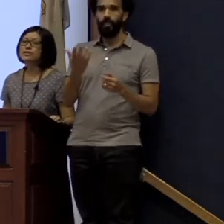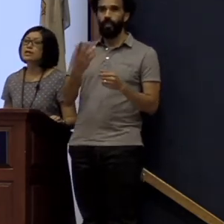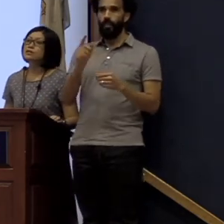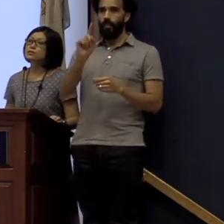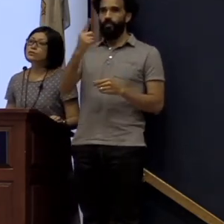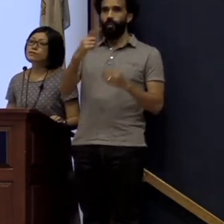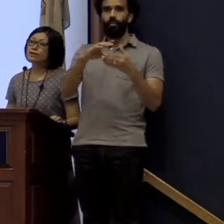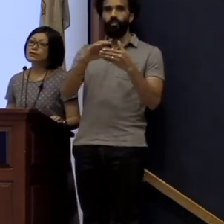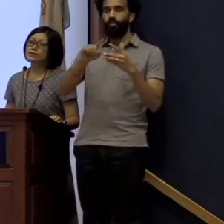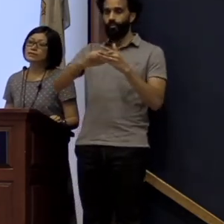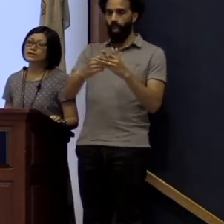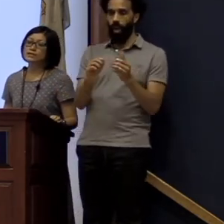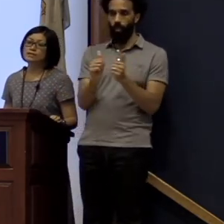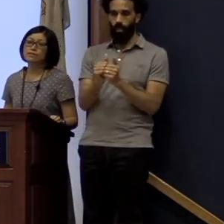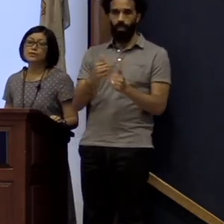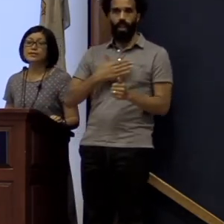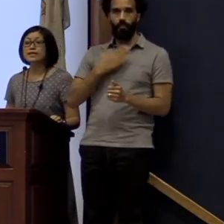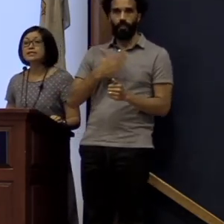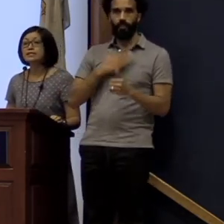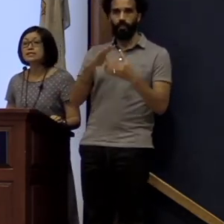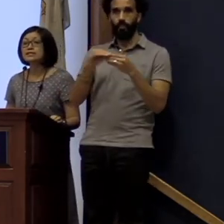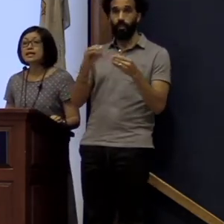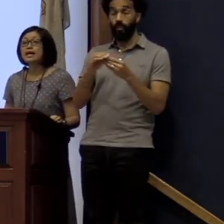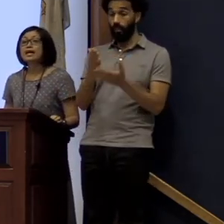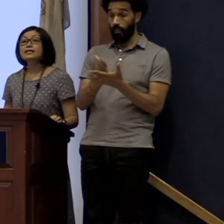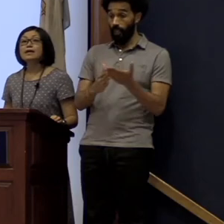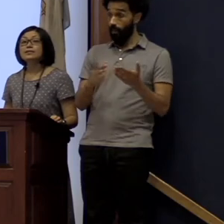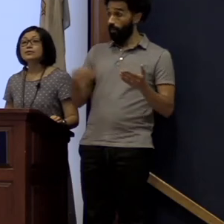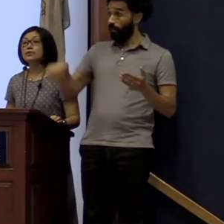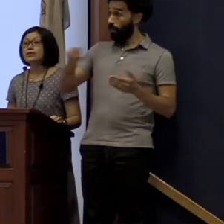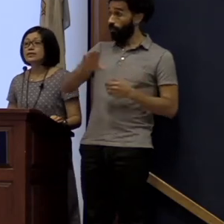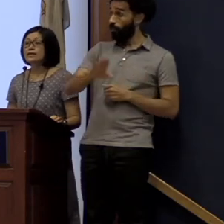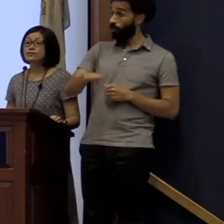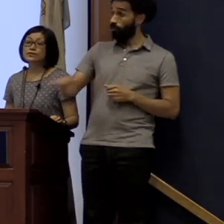So we follow some of these kids for more than ten years and the happy story. There are three of them